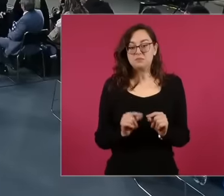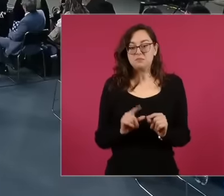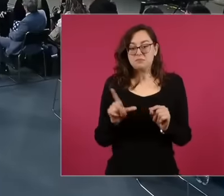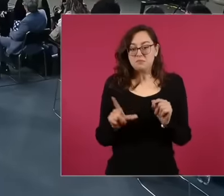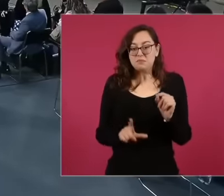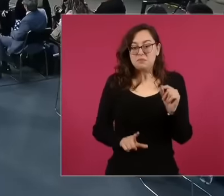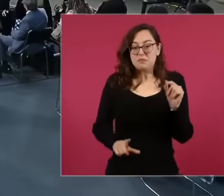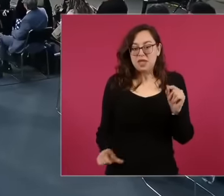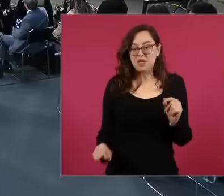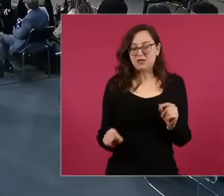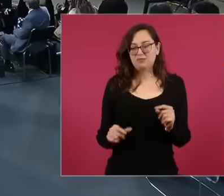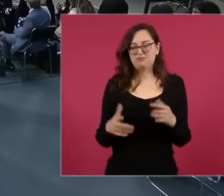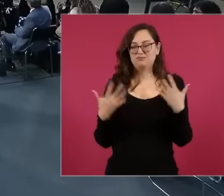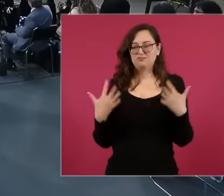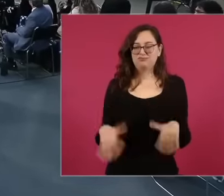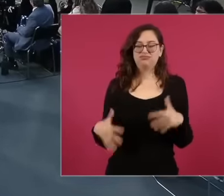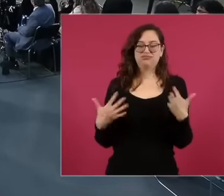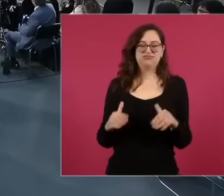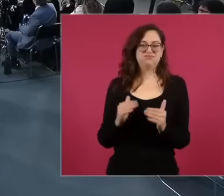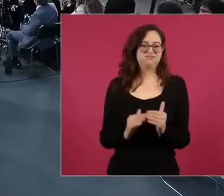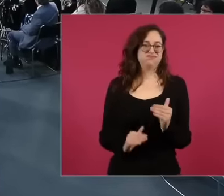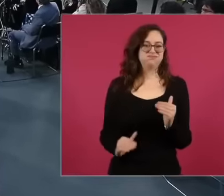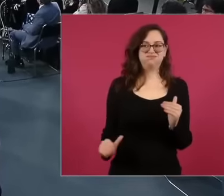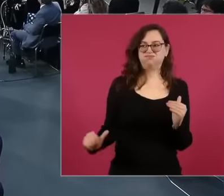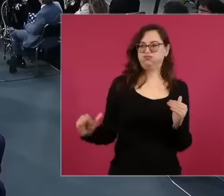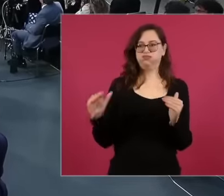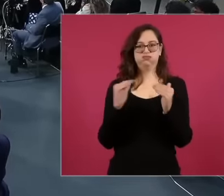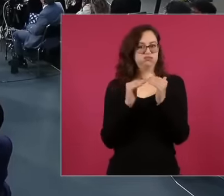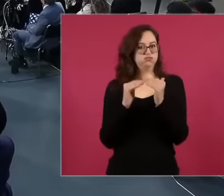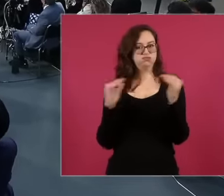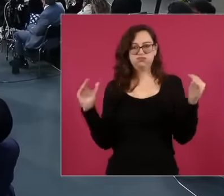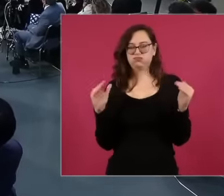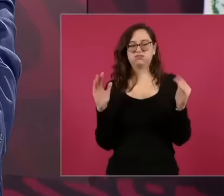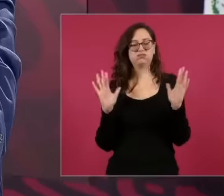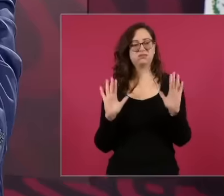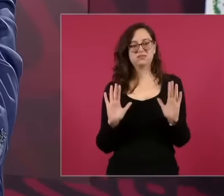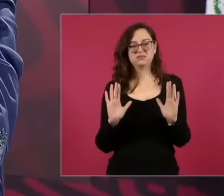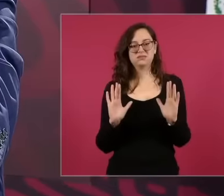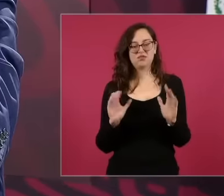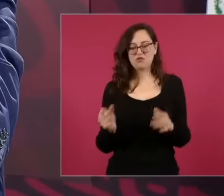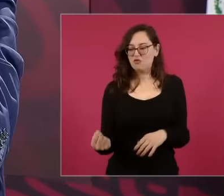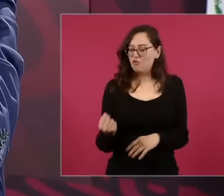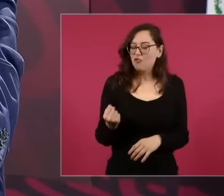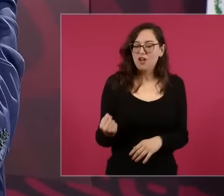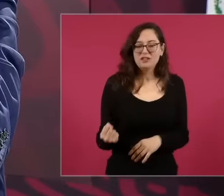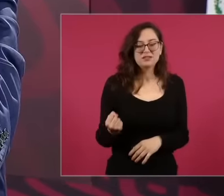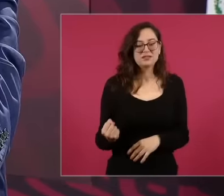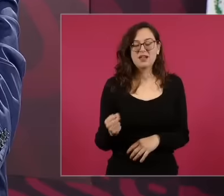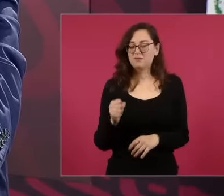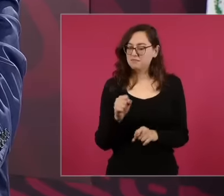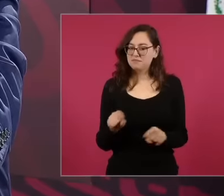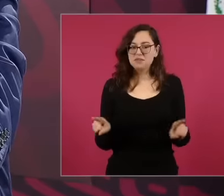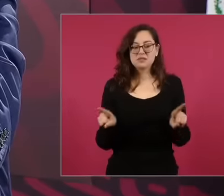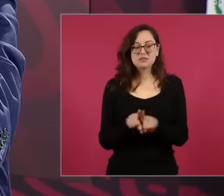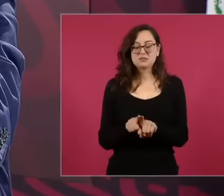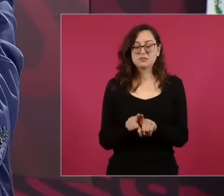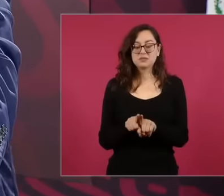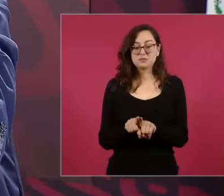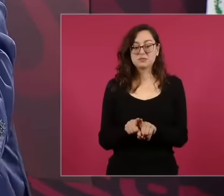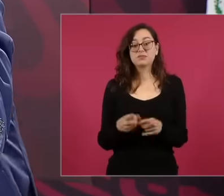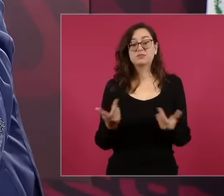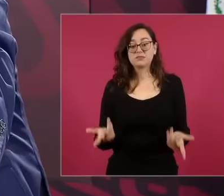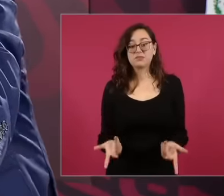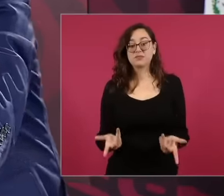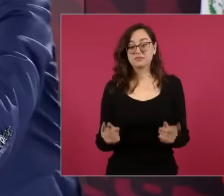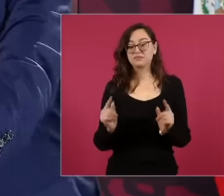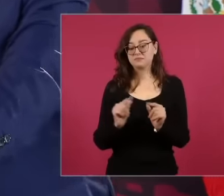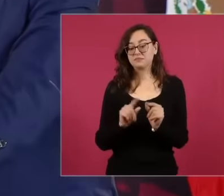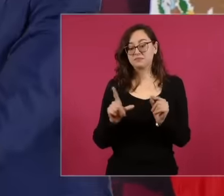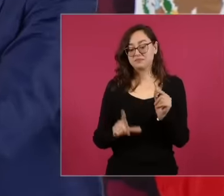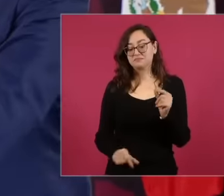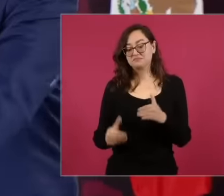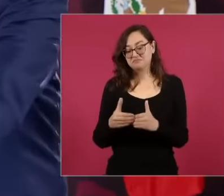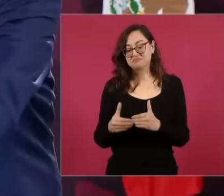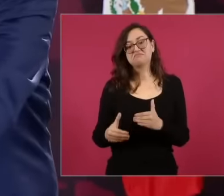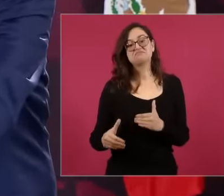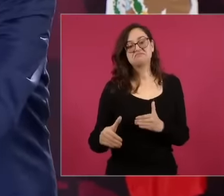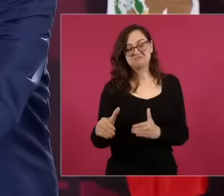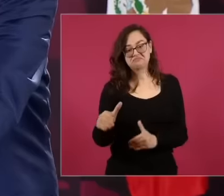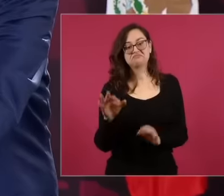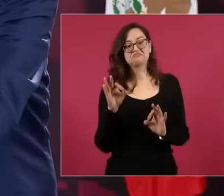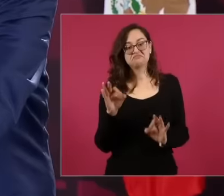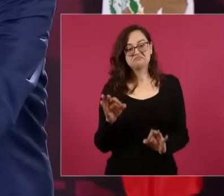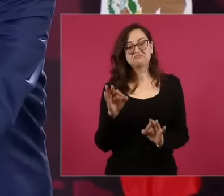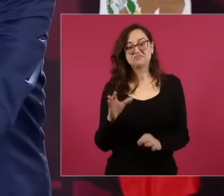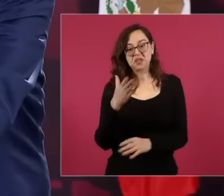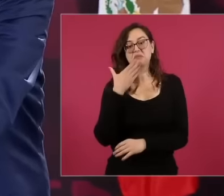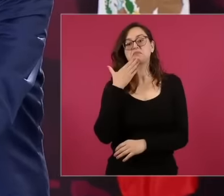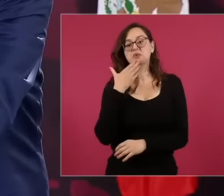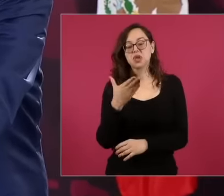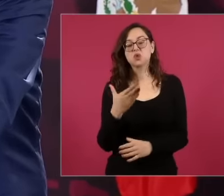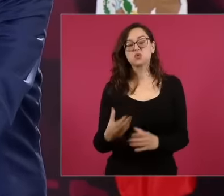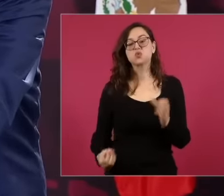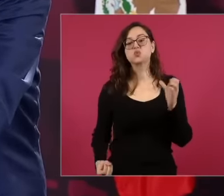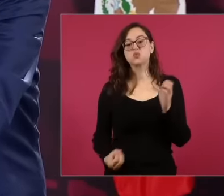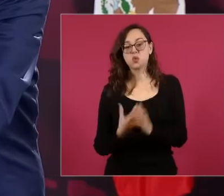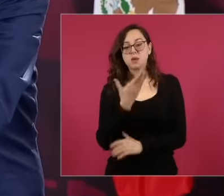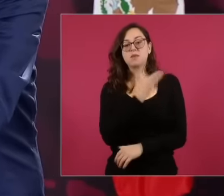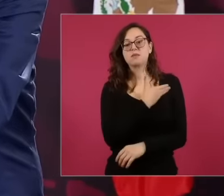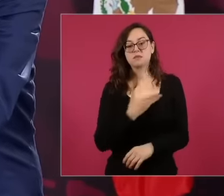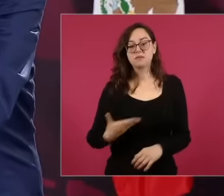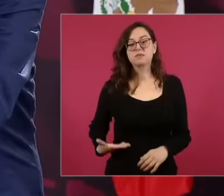power Then Mexico is going to do very well this one with the president And also the